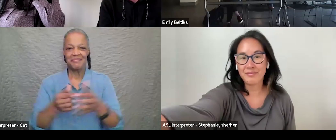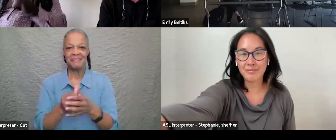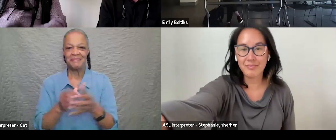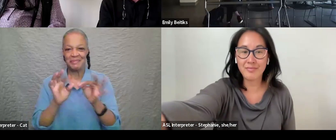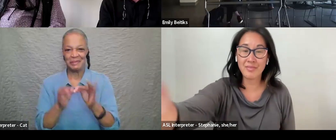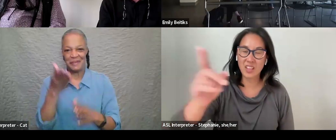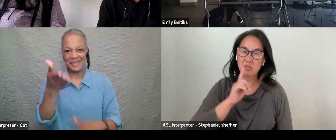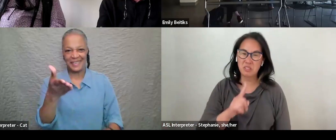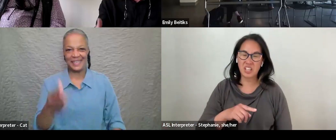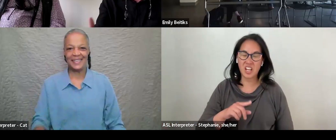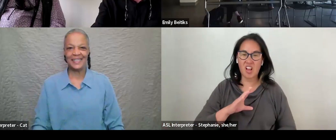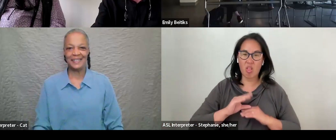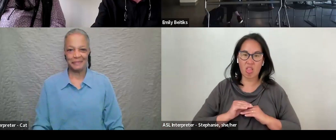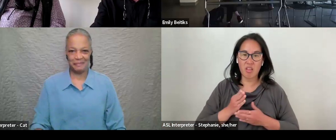It just gets worse and worse.